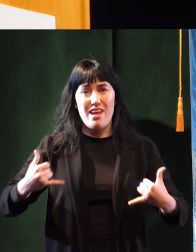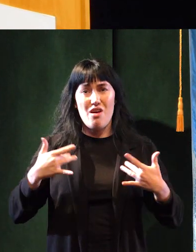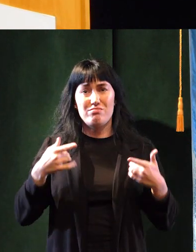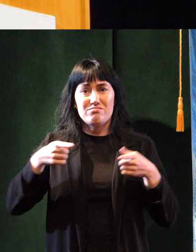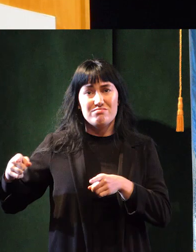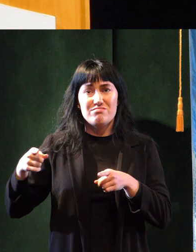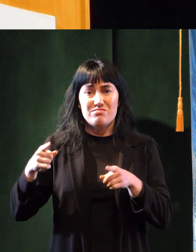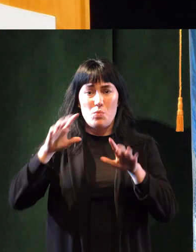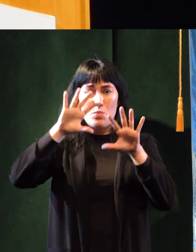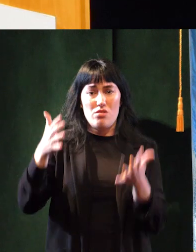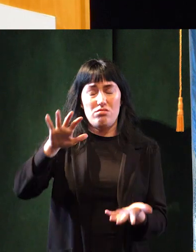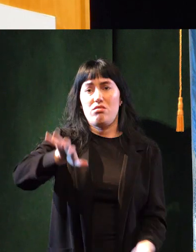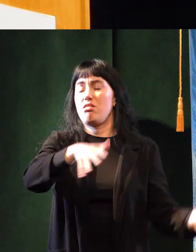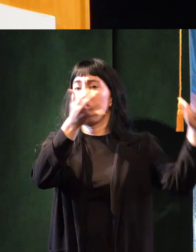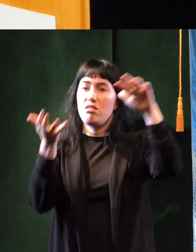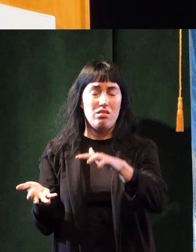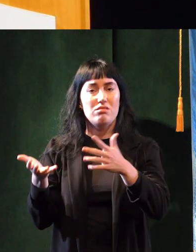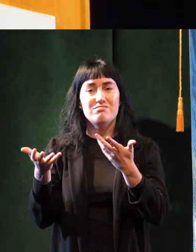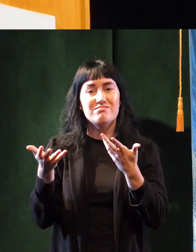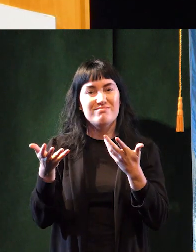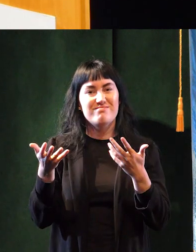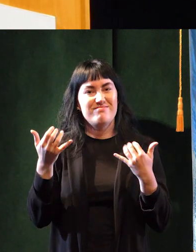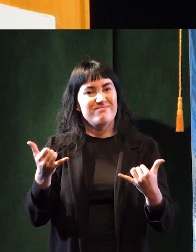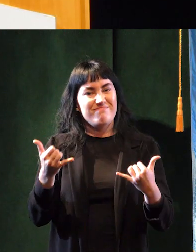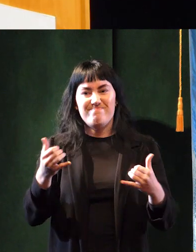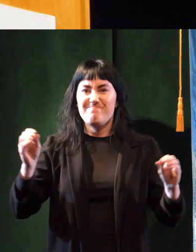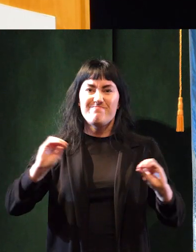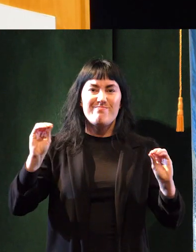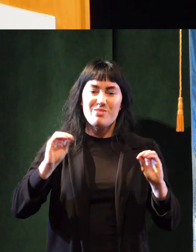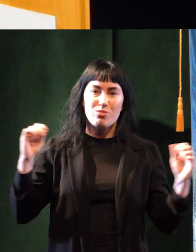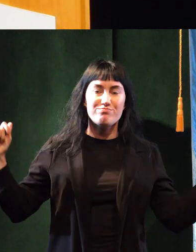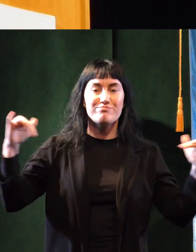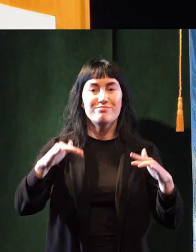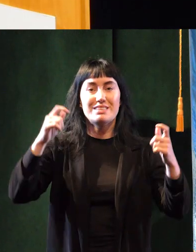events that have turned the world upside down and taken the opportunity of the